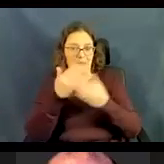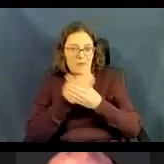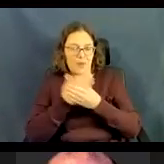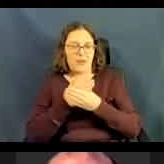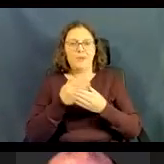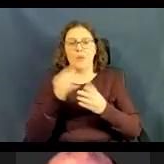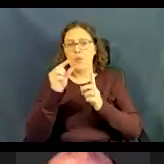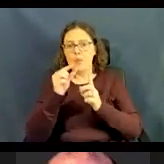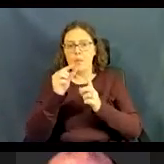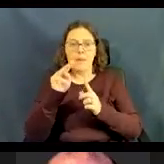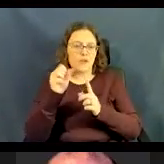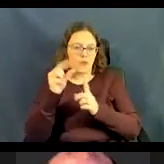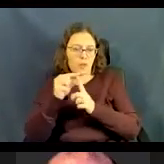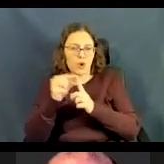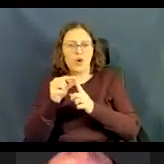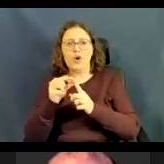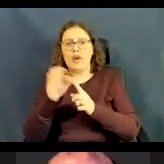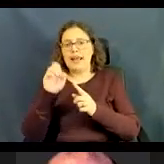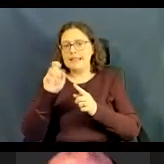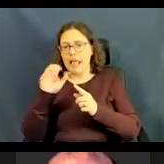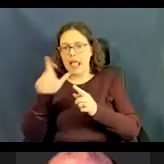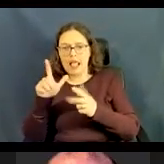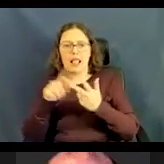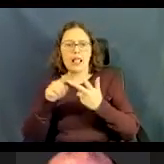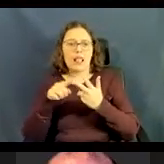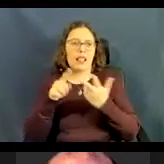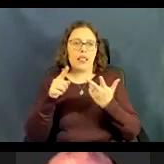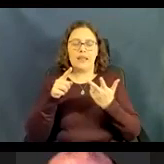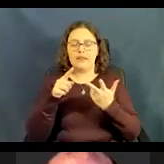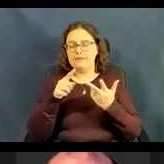And watch the banner as I select different options. See how it changes.